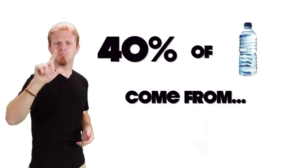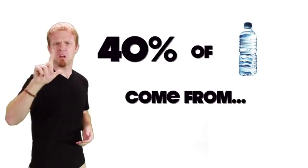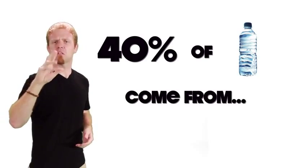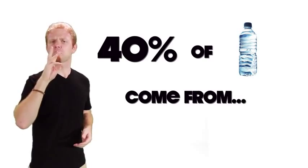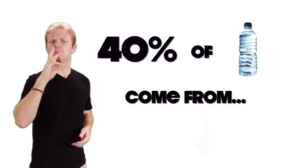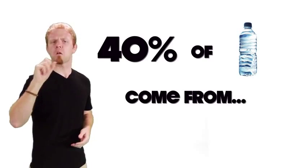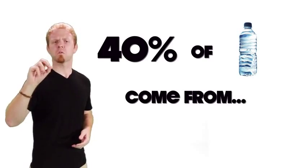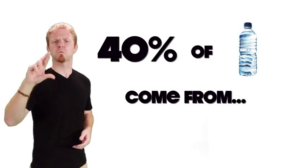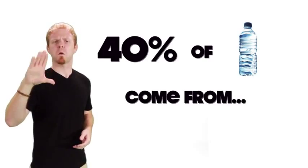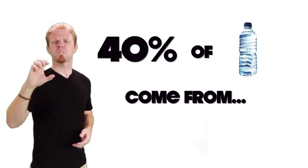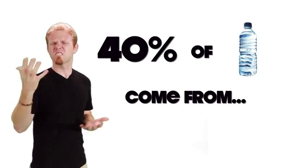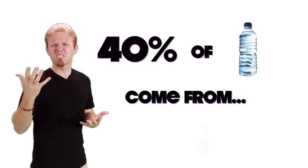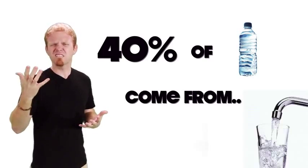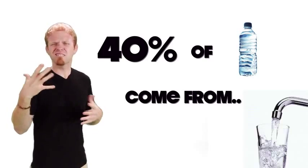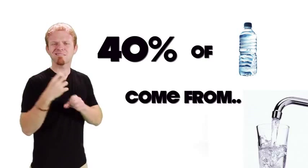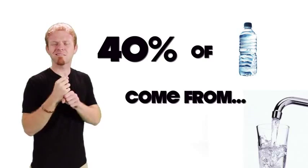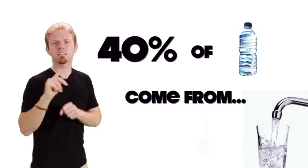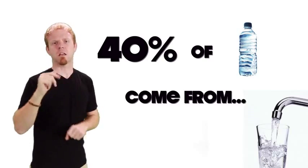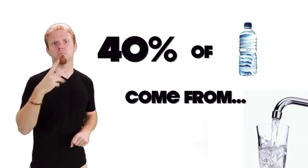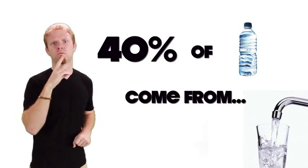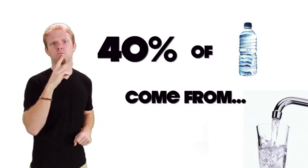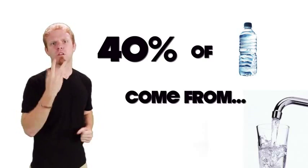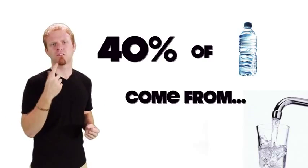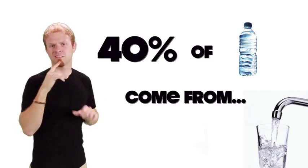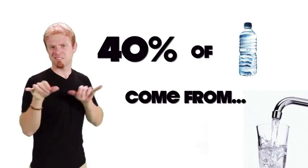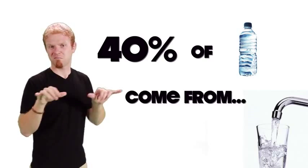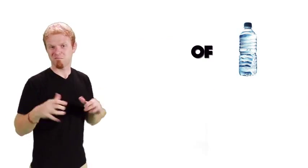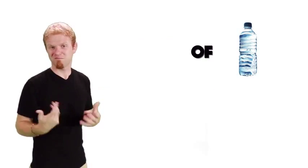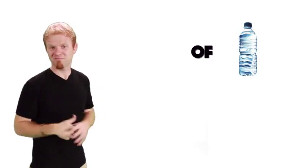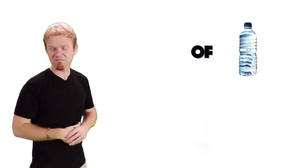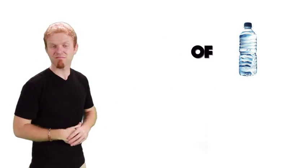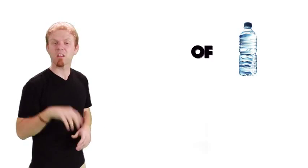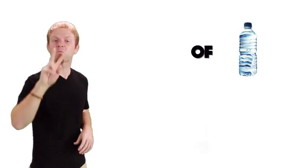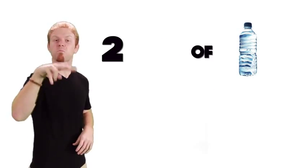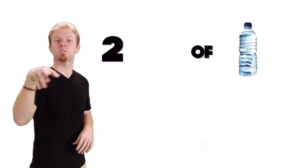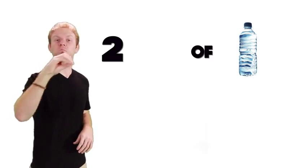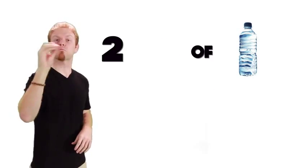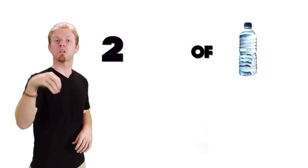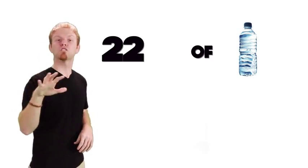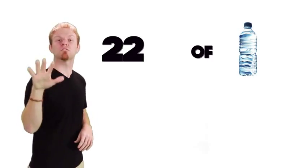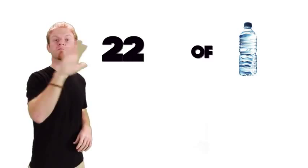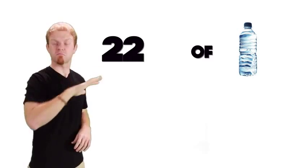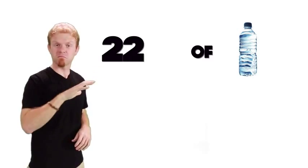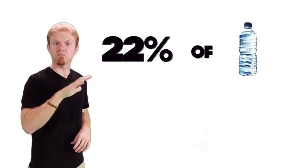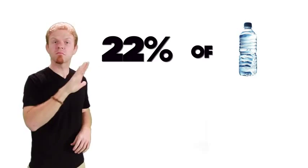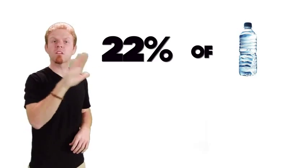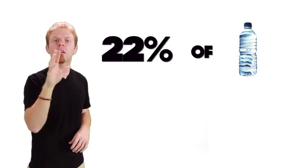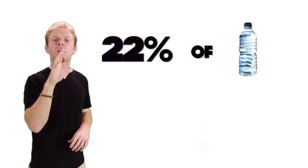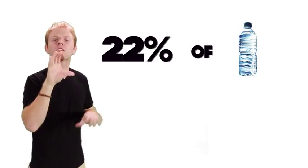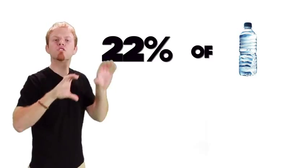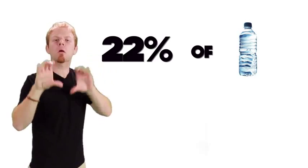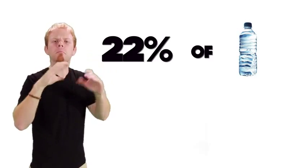get their water from the tap. Twenty-two percent of bottled water companies exceed the